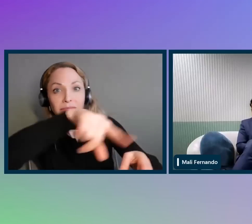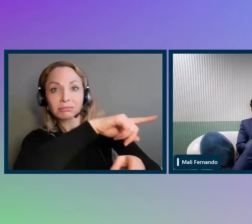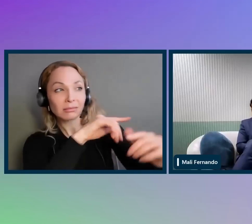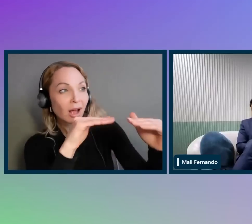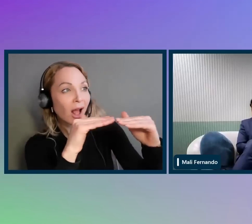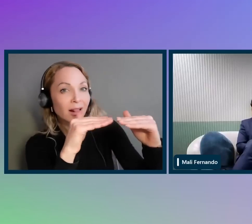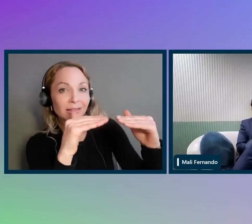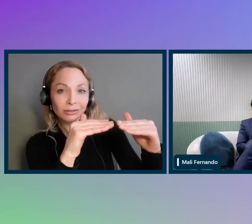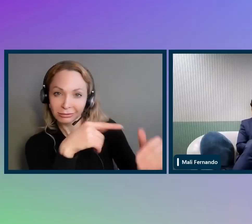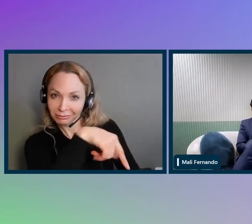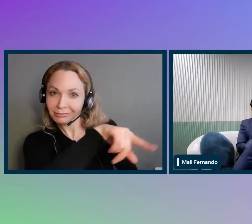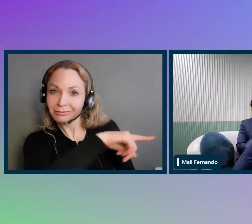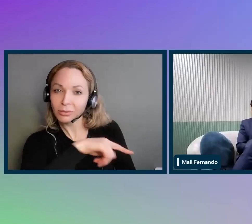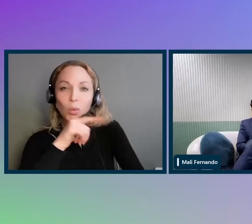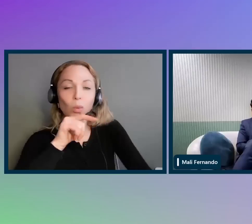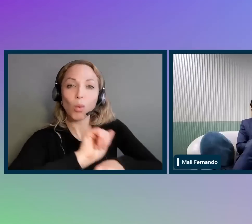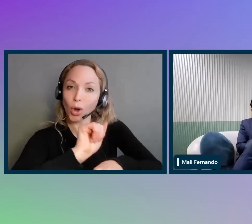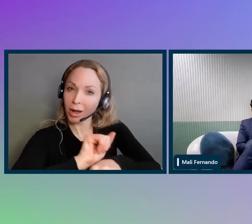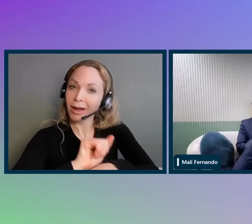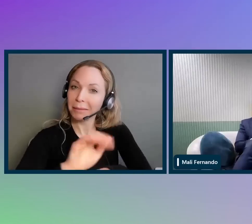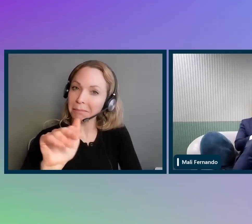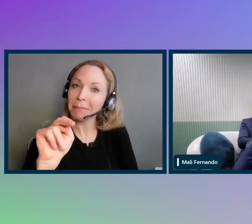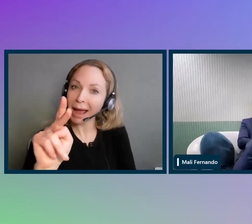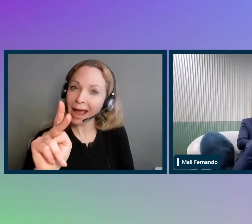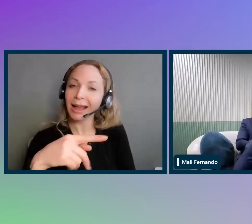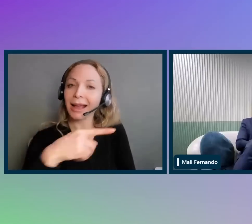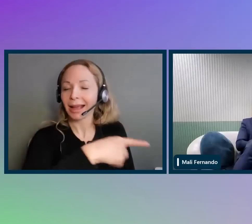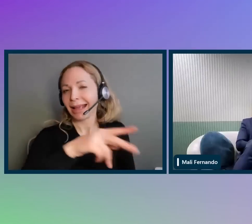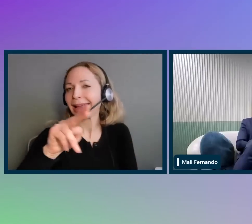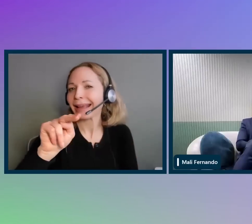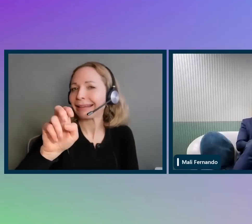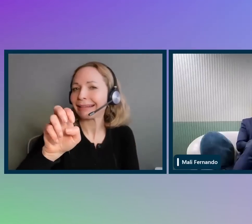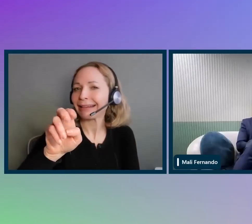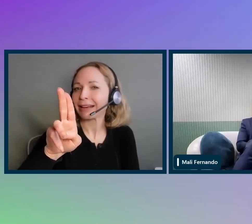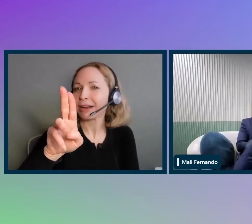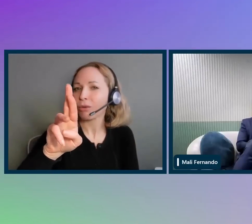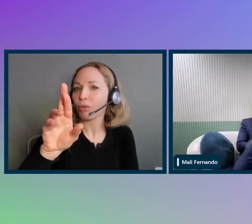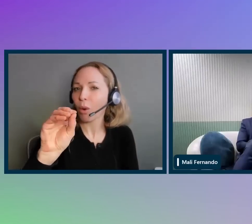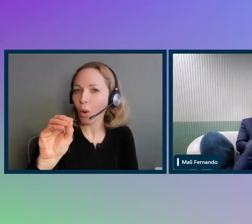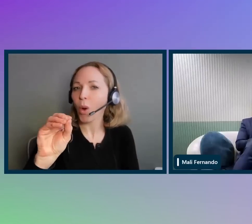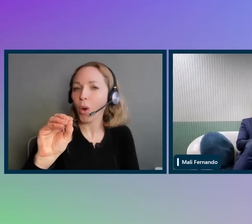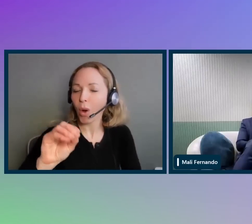and sometimes tertiary education without knowing that they were neuro diverse.